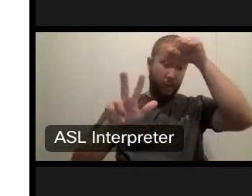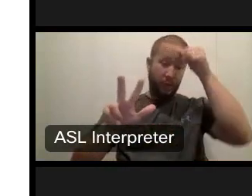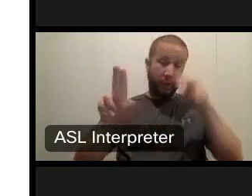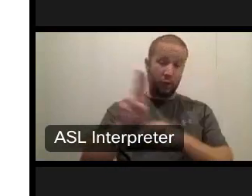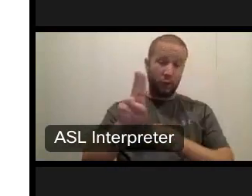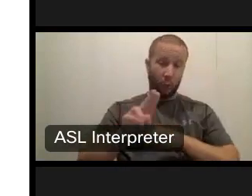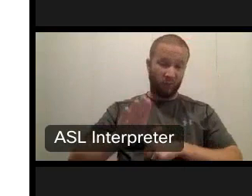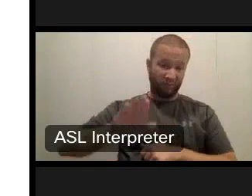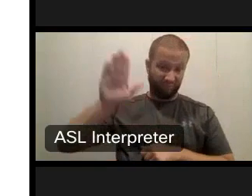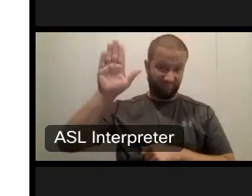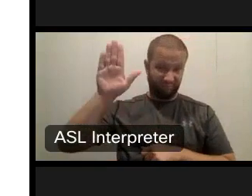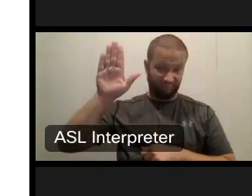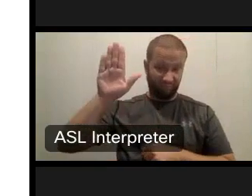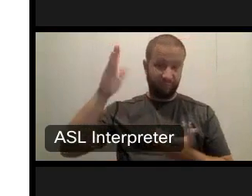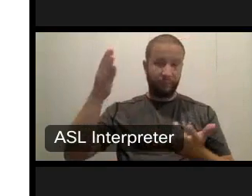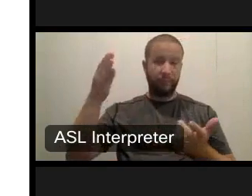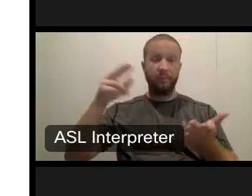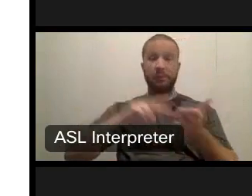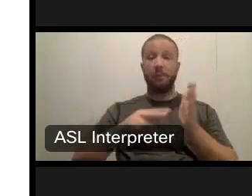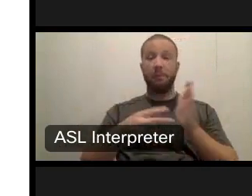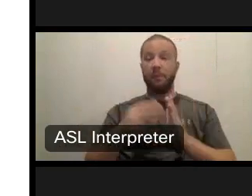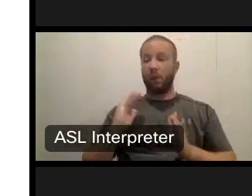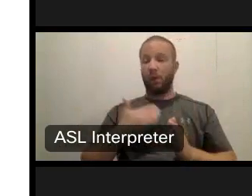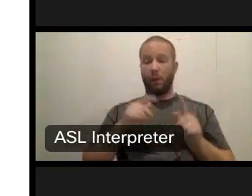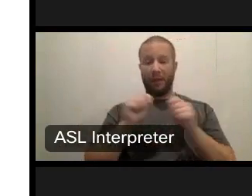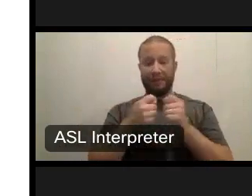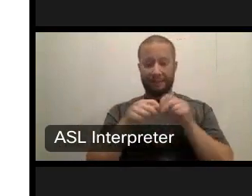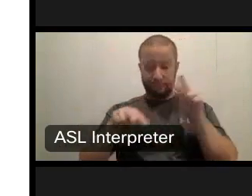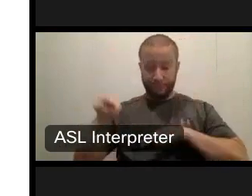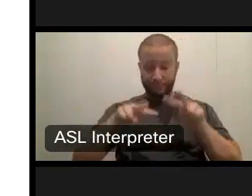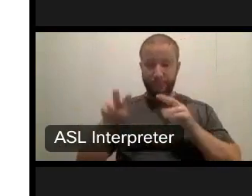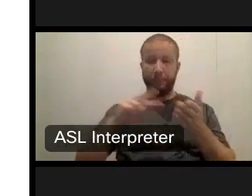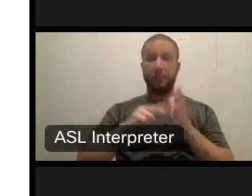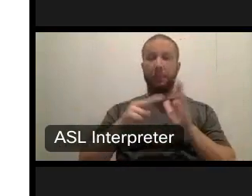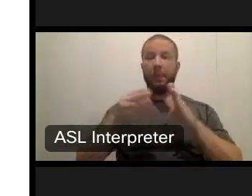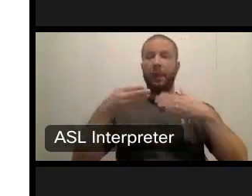hand function this indicates to the project team that you would like to speak and ask a question